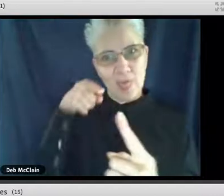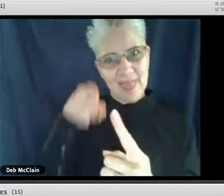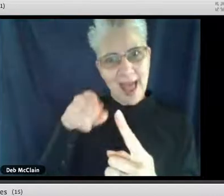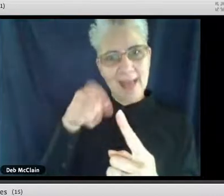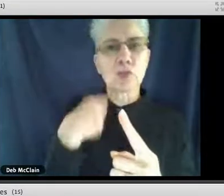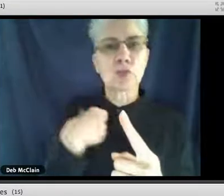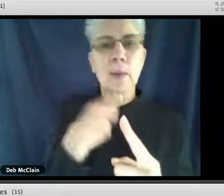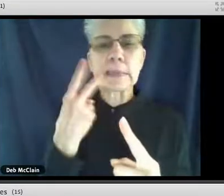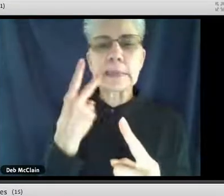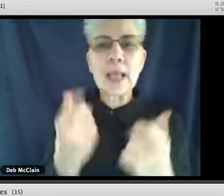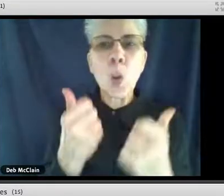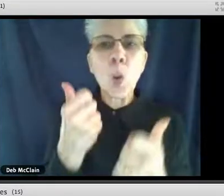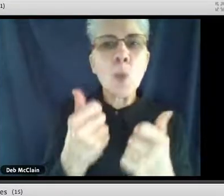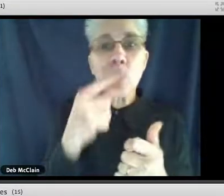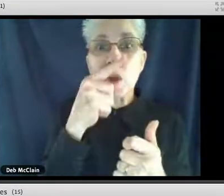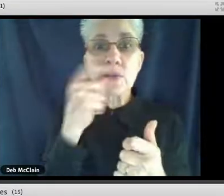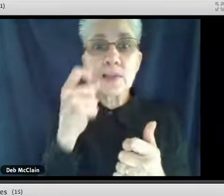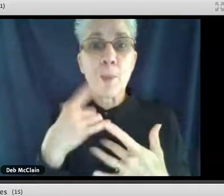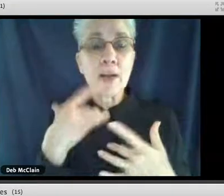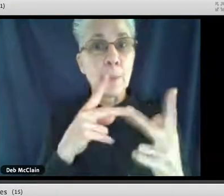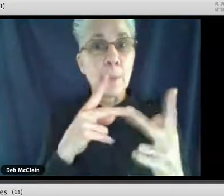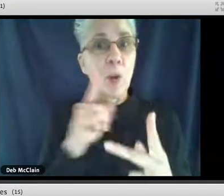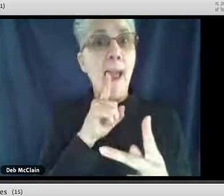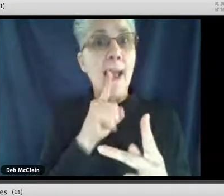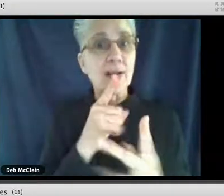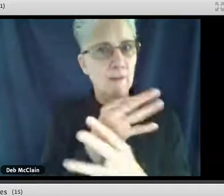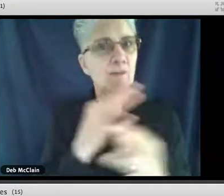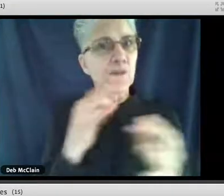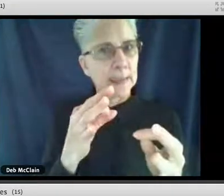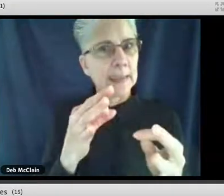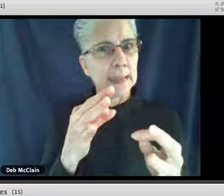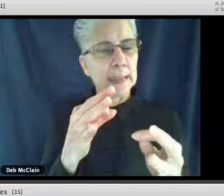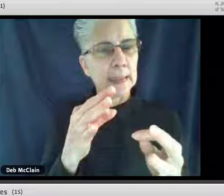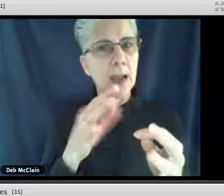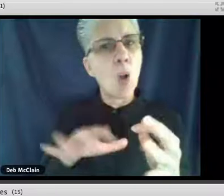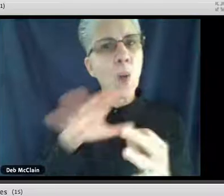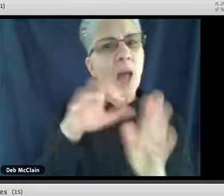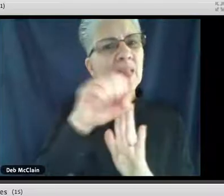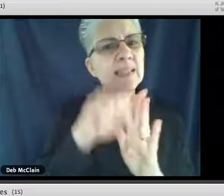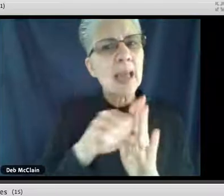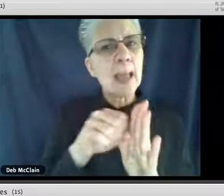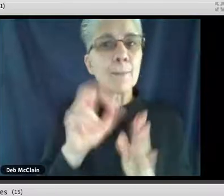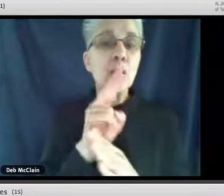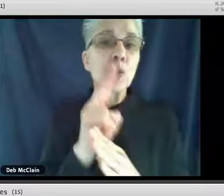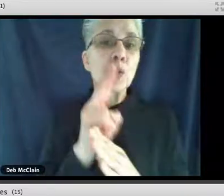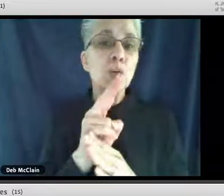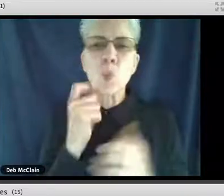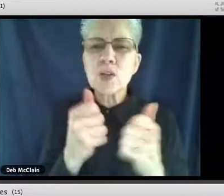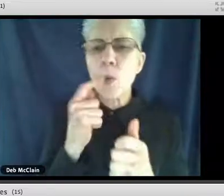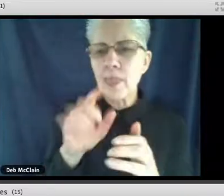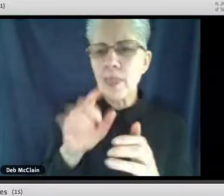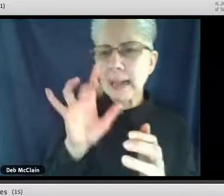which of those summer activities people were actually... They were free stuff around the state. Clicking on, we could find out what was happening.